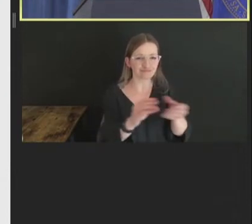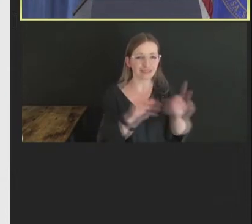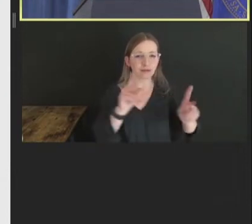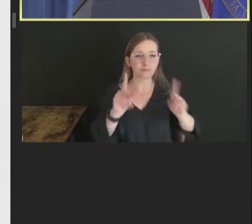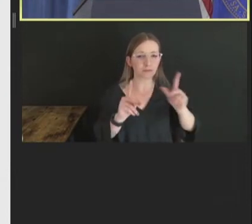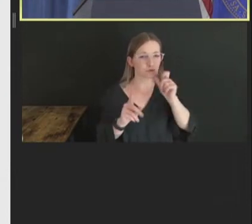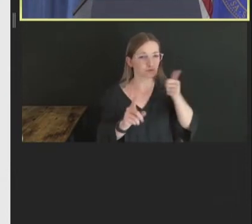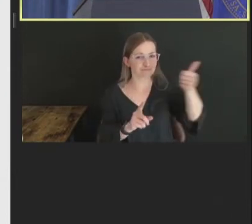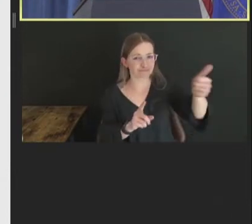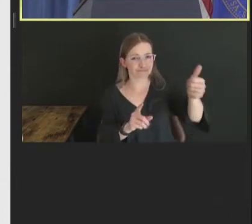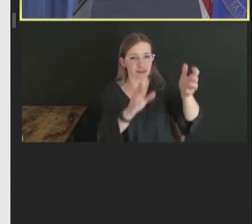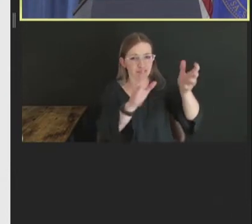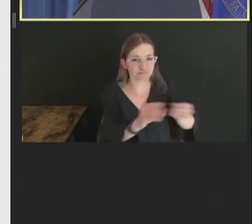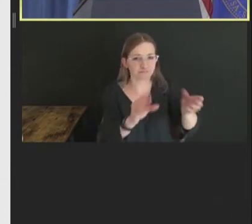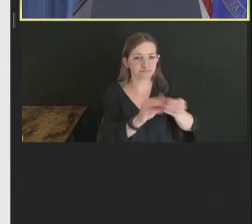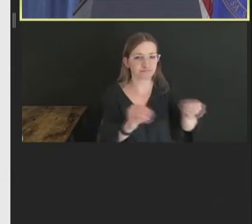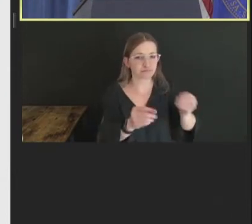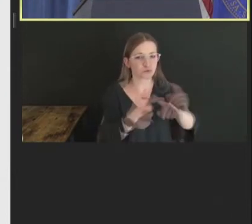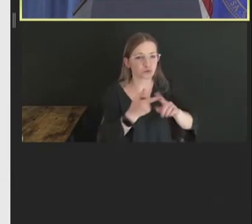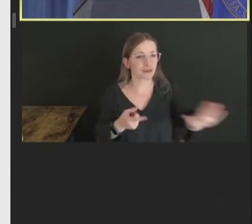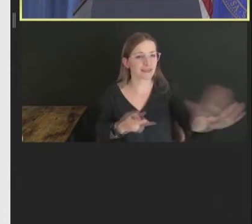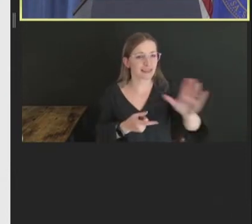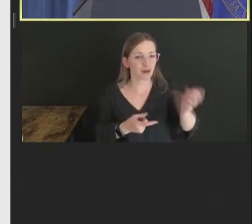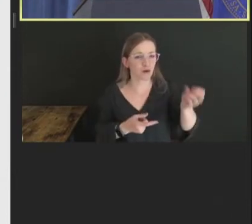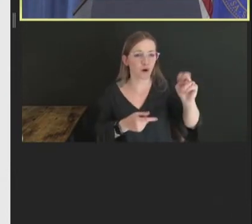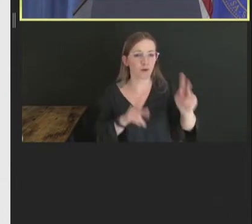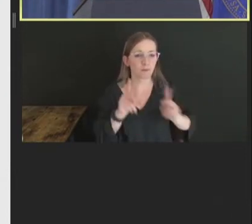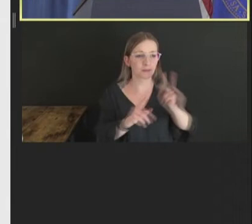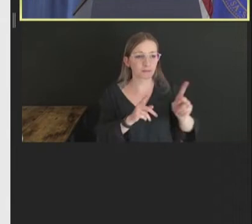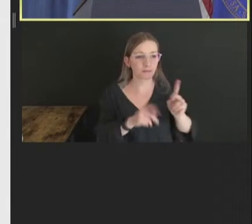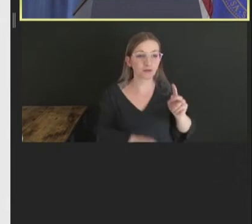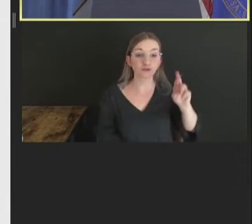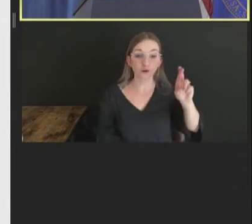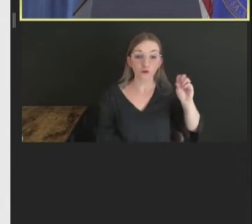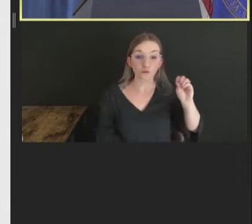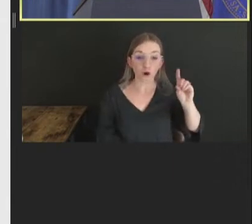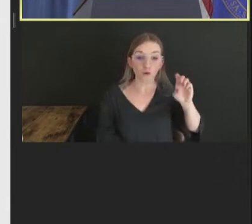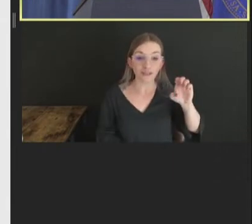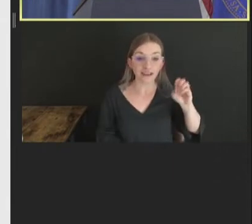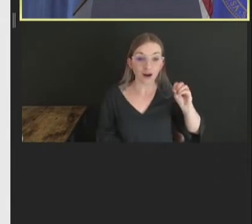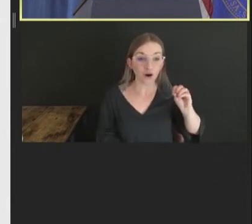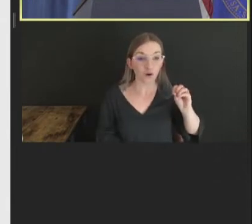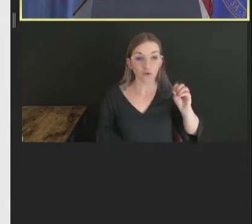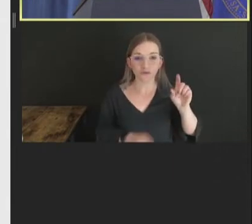campaigns aimed at youth, campaigns using elders. Really the message, for example,